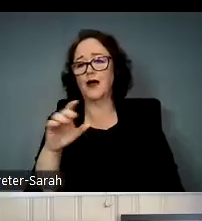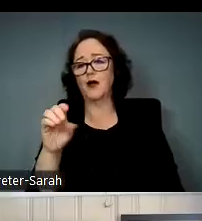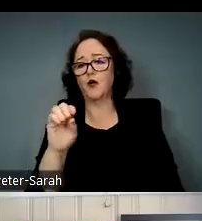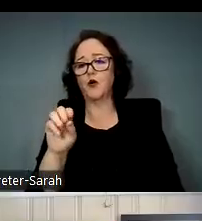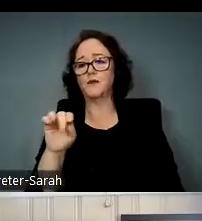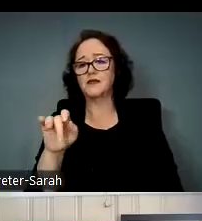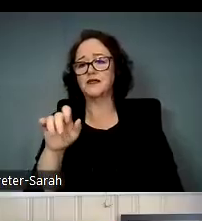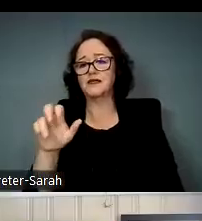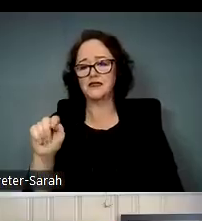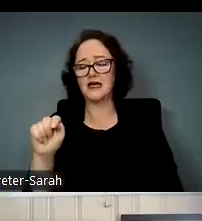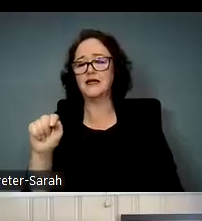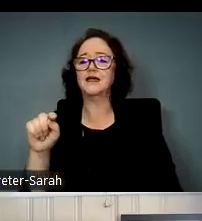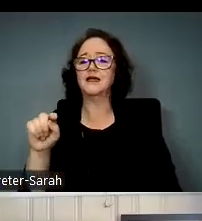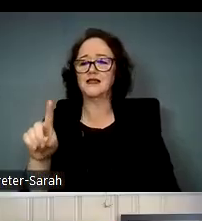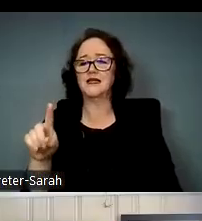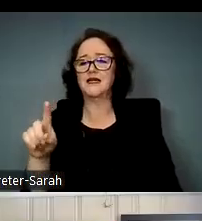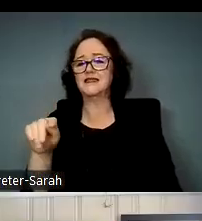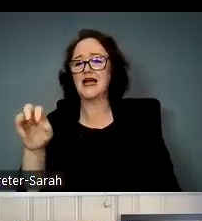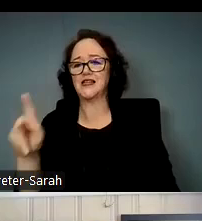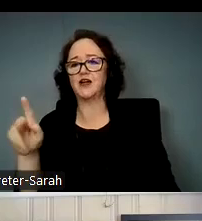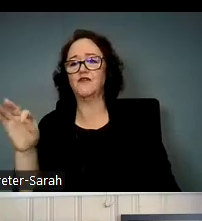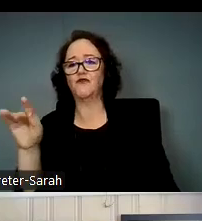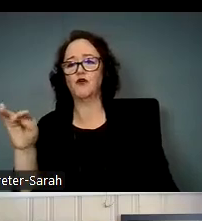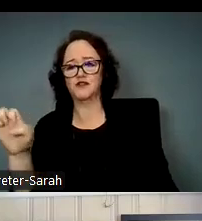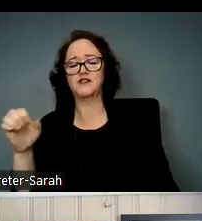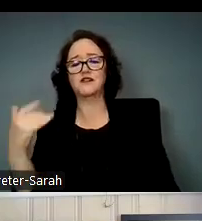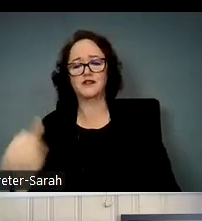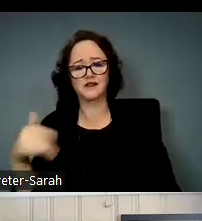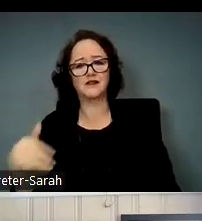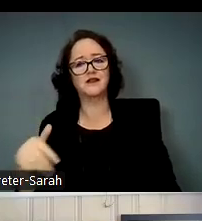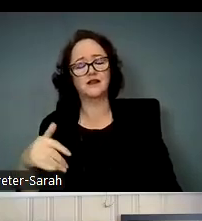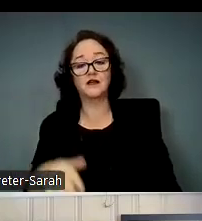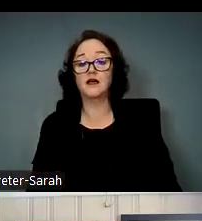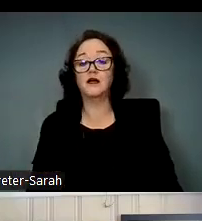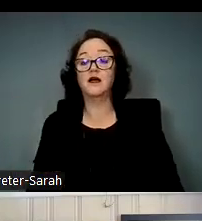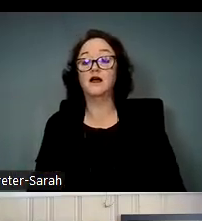are now going to get to hear from another Ohio waiver